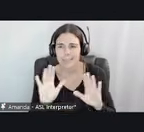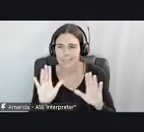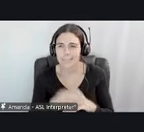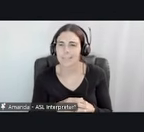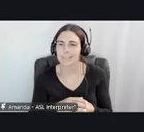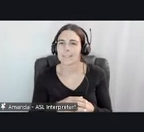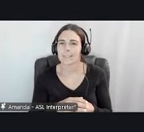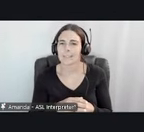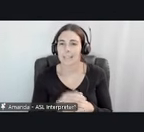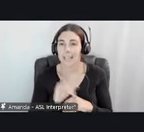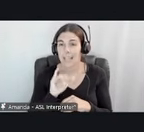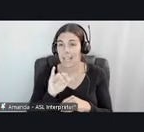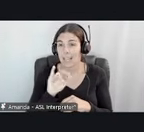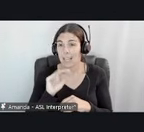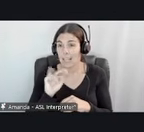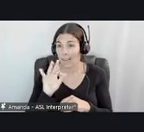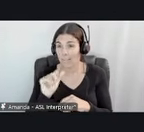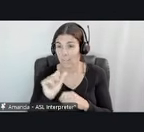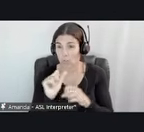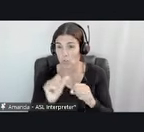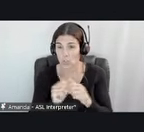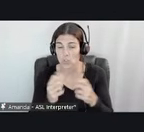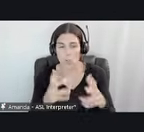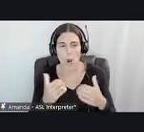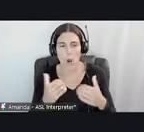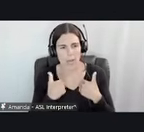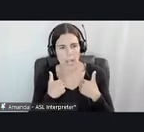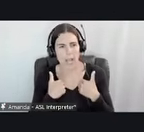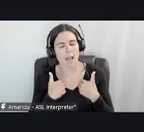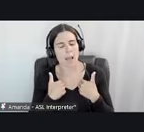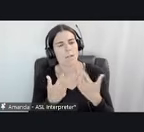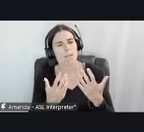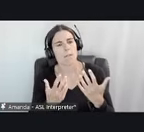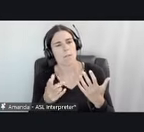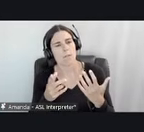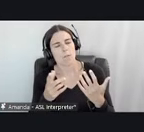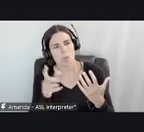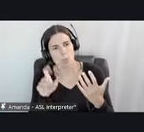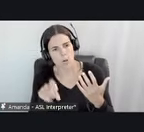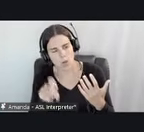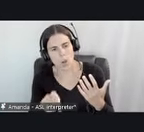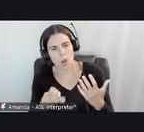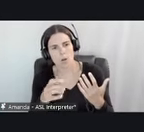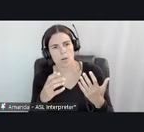um that we have. We know that communities already assess what they need and routinely prioritize on